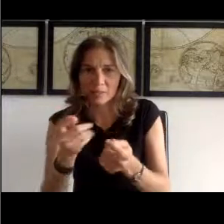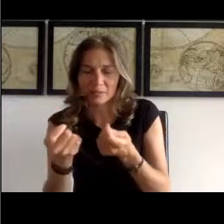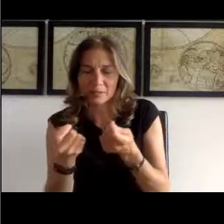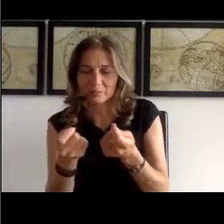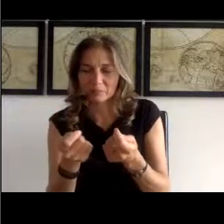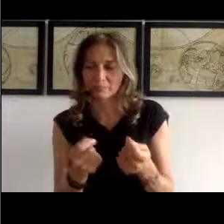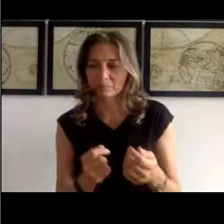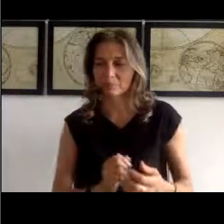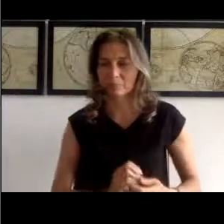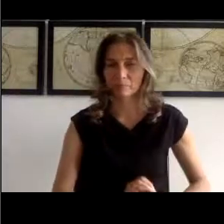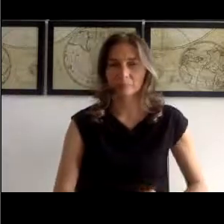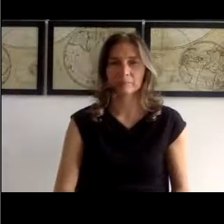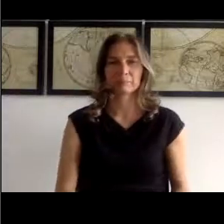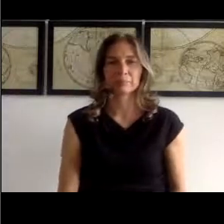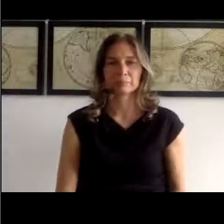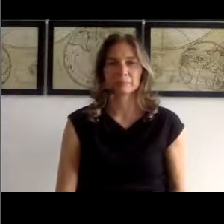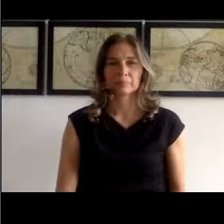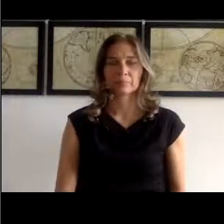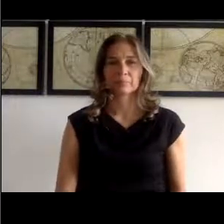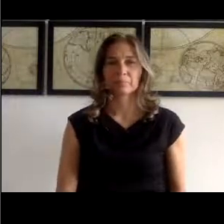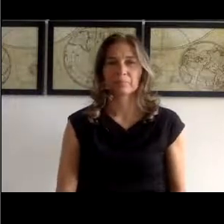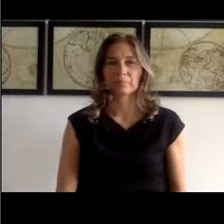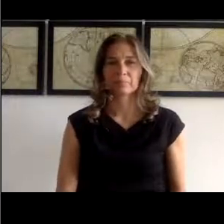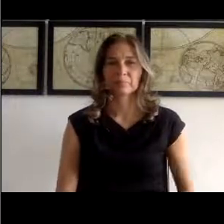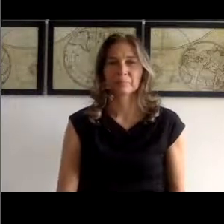I have another testimony that explains this well.